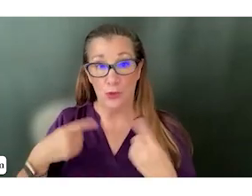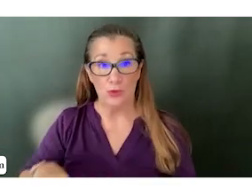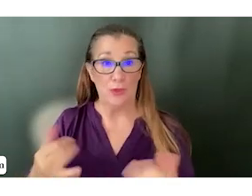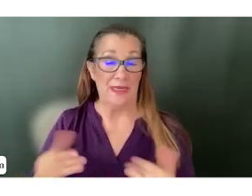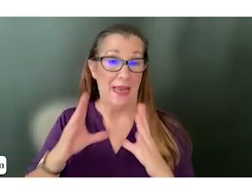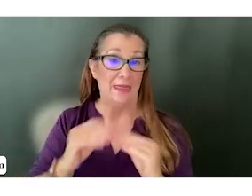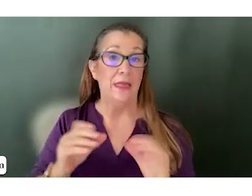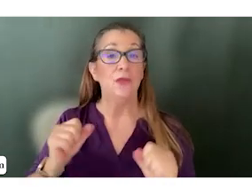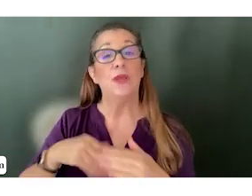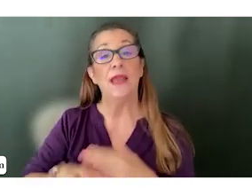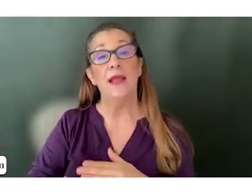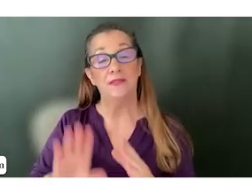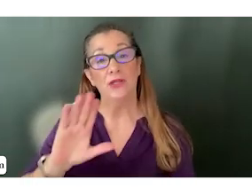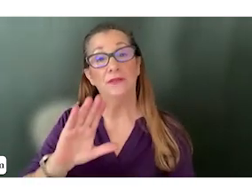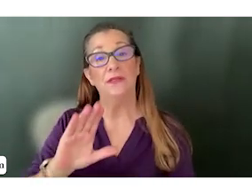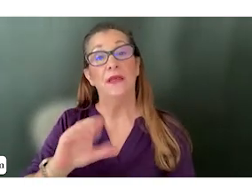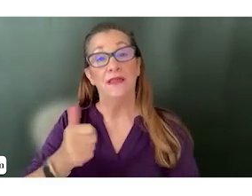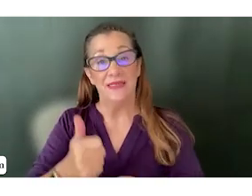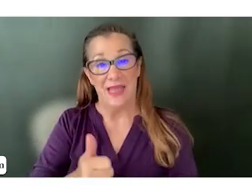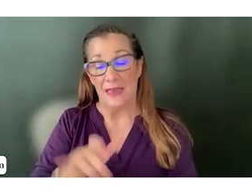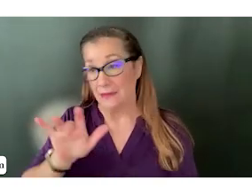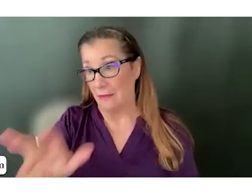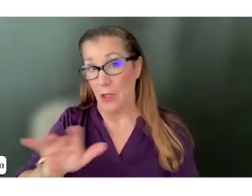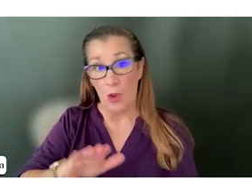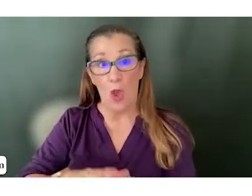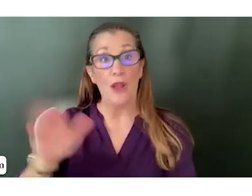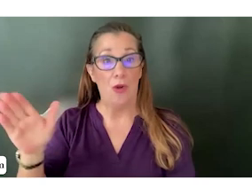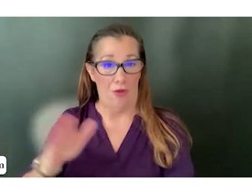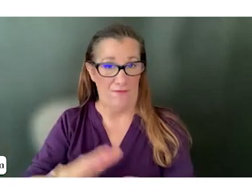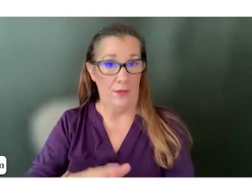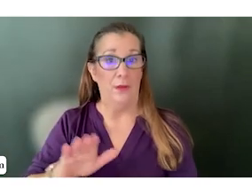You can access the settings and turn these features on and off in the Zoom menu.